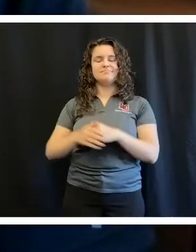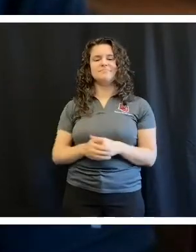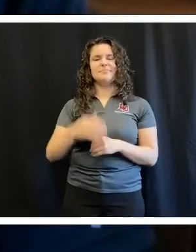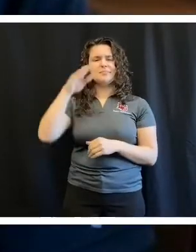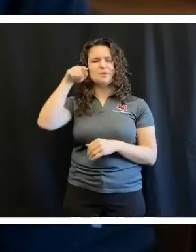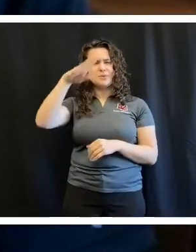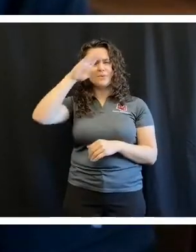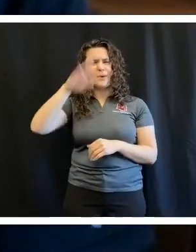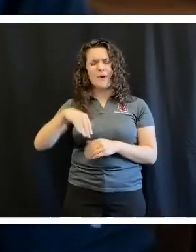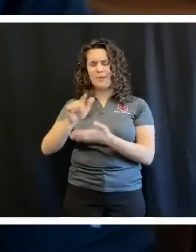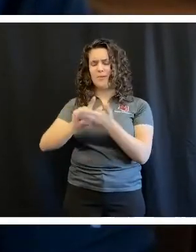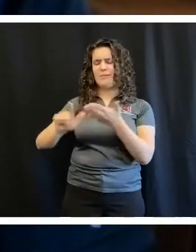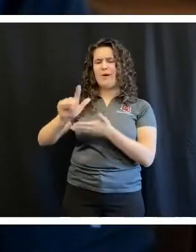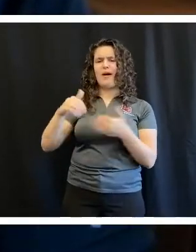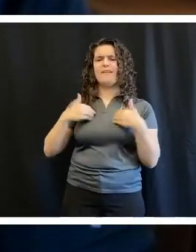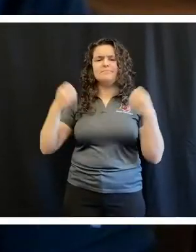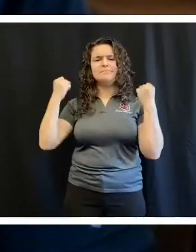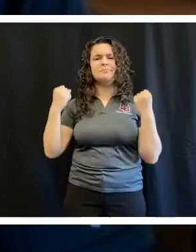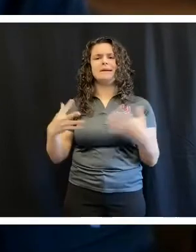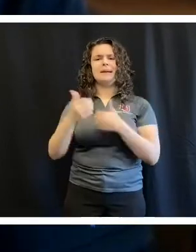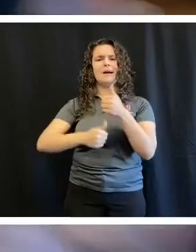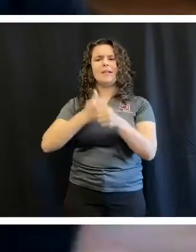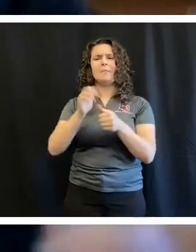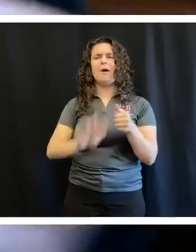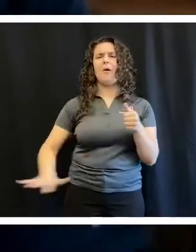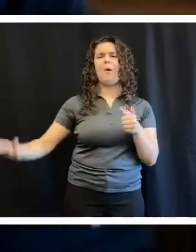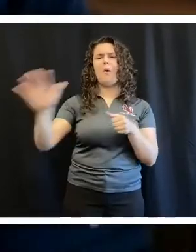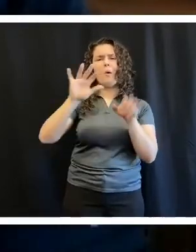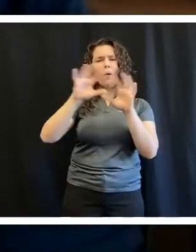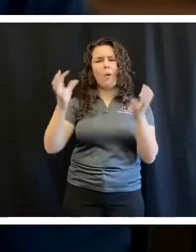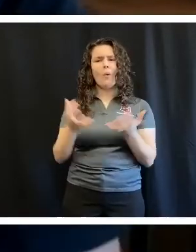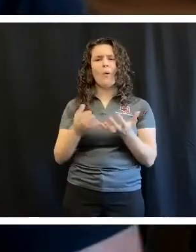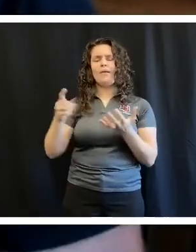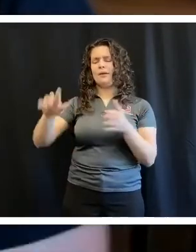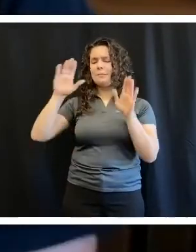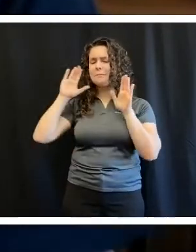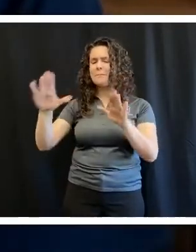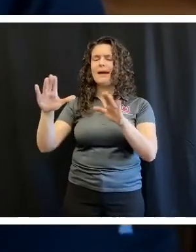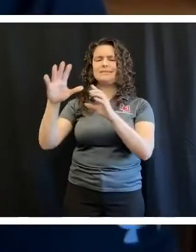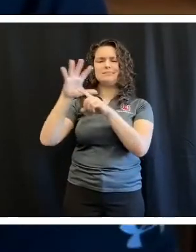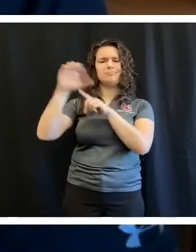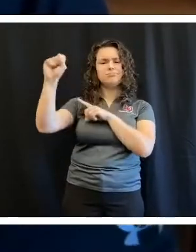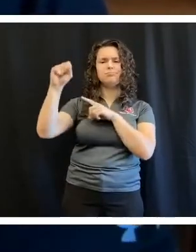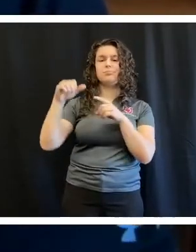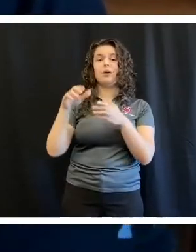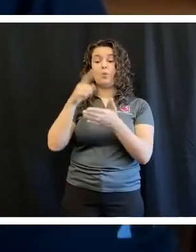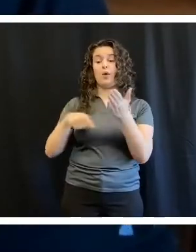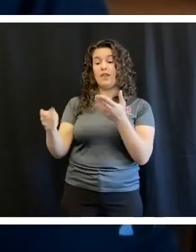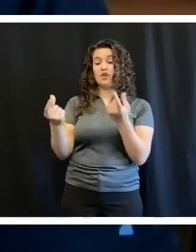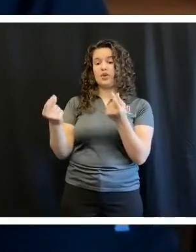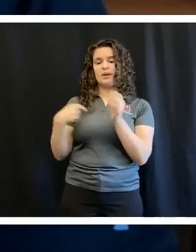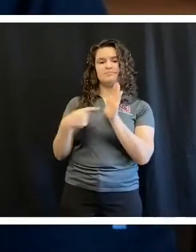of alumni across the world doing amazing things, and it's my honor to be able to share a little bit about what they're doing with you (muffled speaking) - Well, thank you.